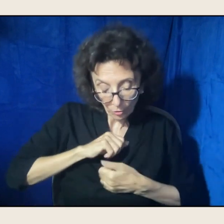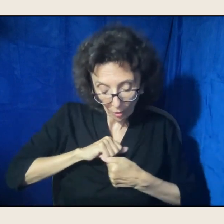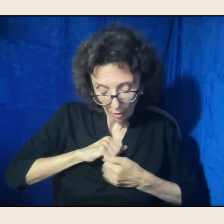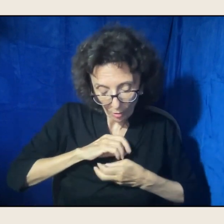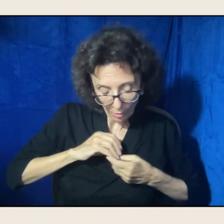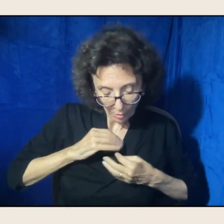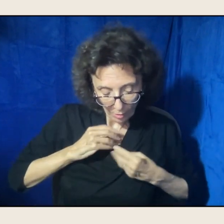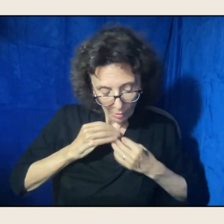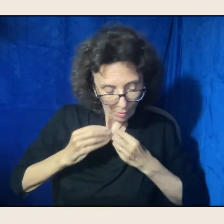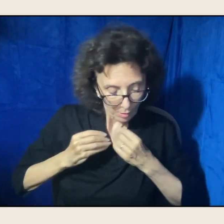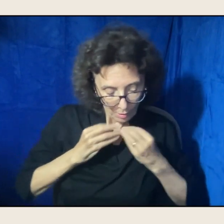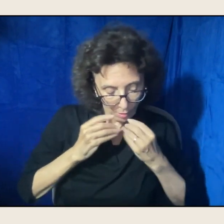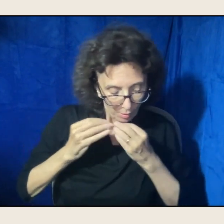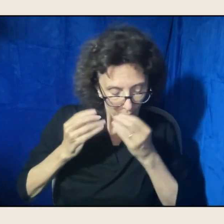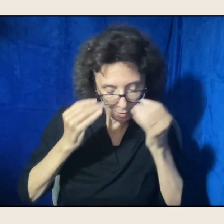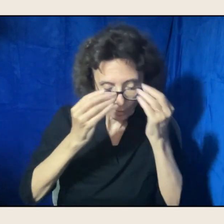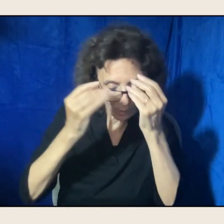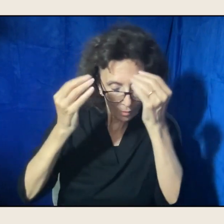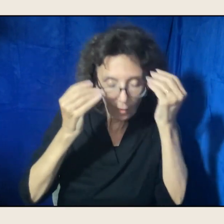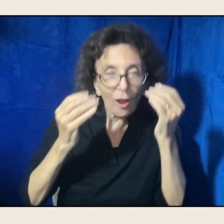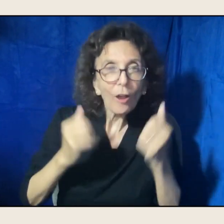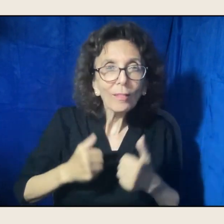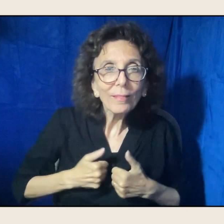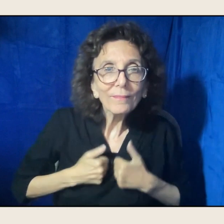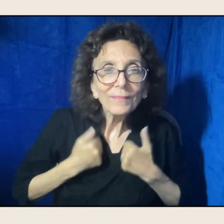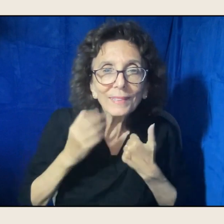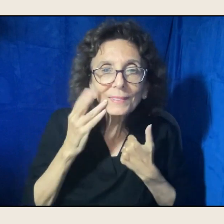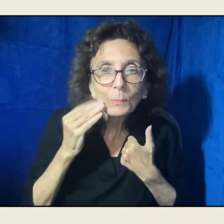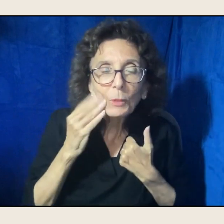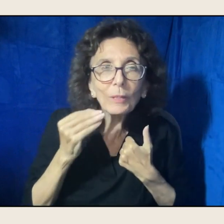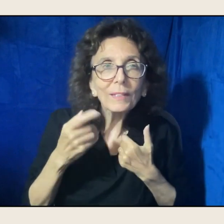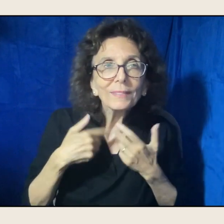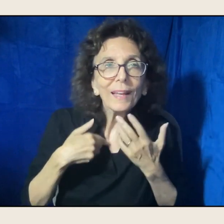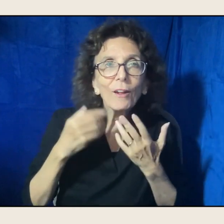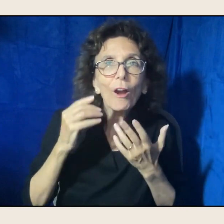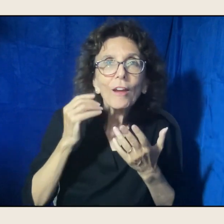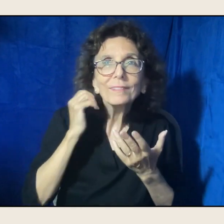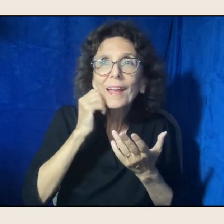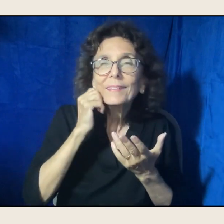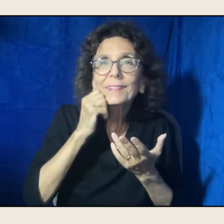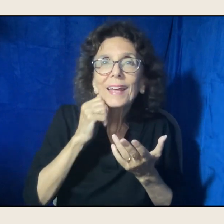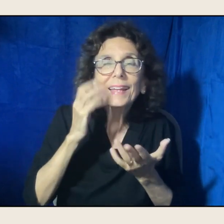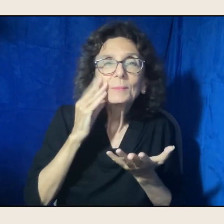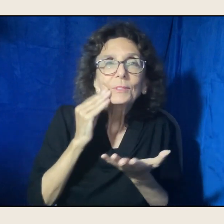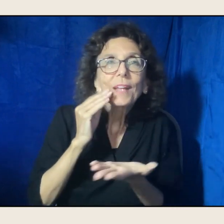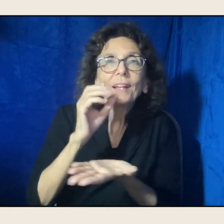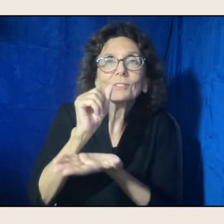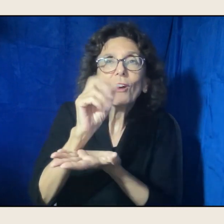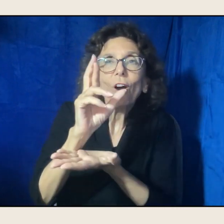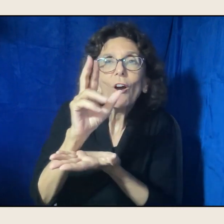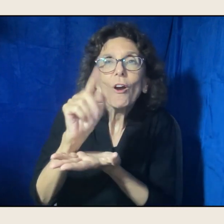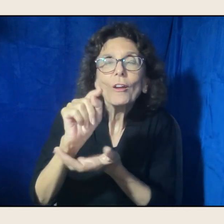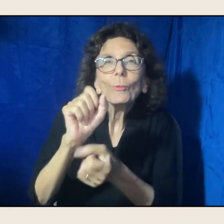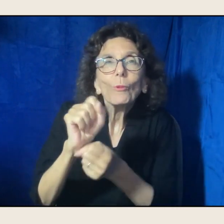and day-to-day realities as art workers, I think that's something to keep in mind. At least that's something that I'm trying to keep in mind these days.